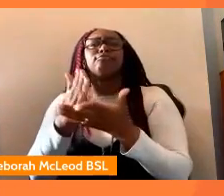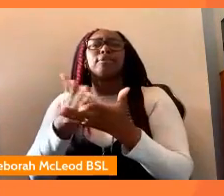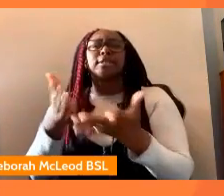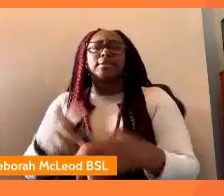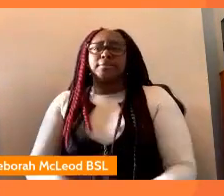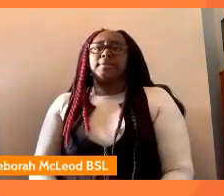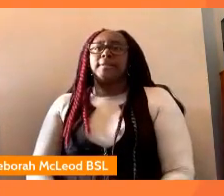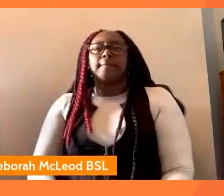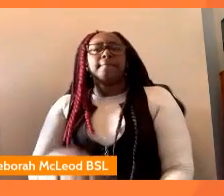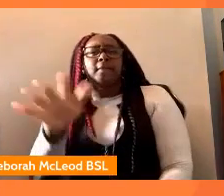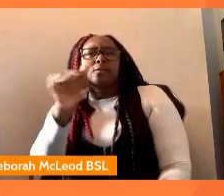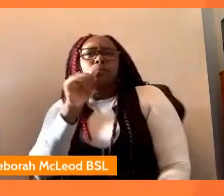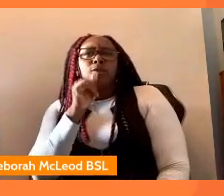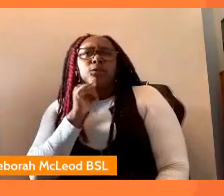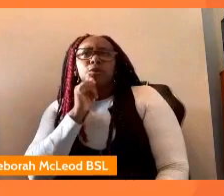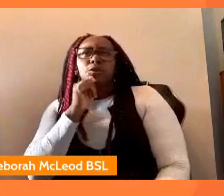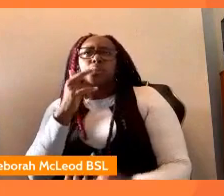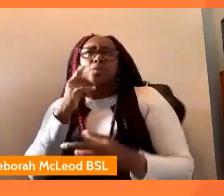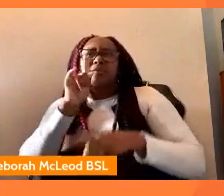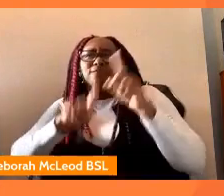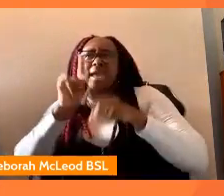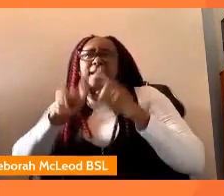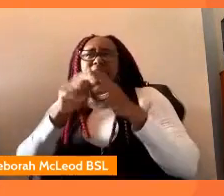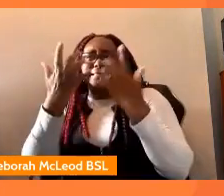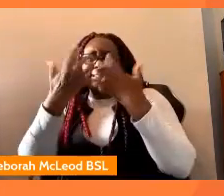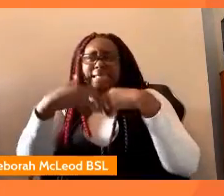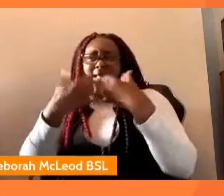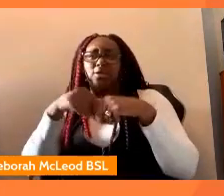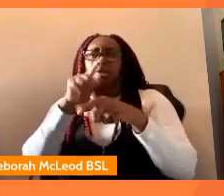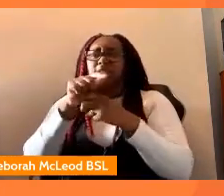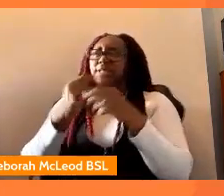We used cutting-edge technology to turn archival footage into 3D worlds